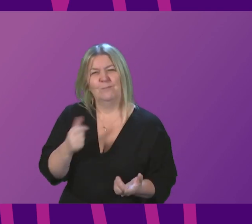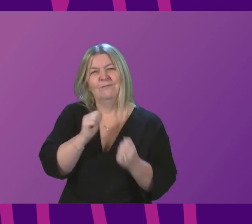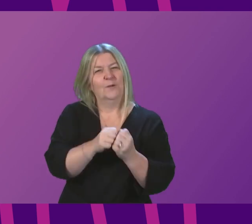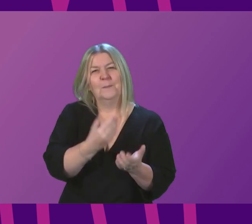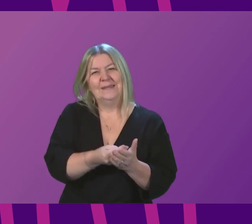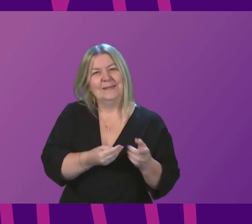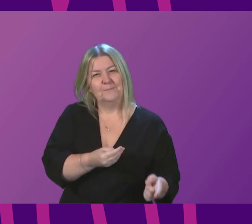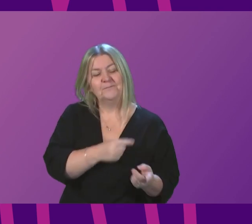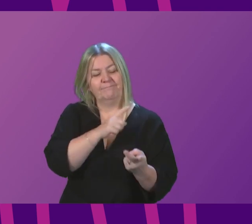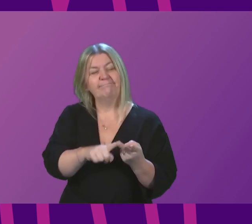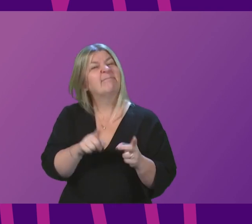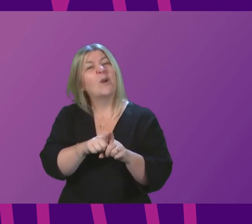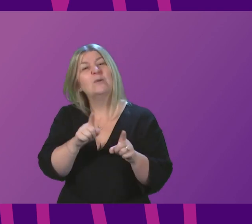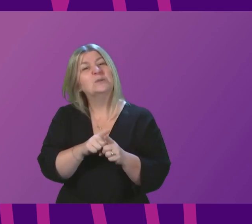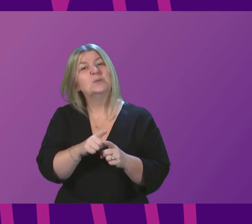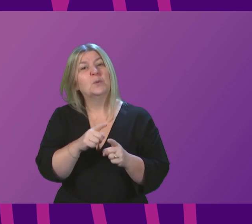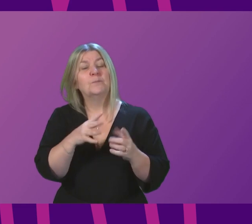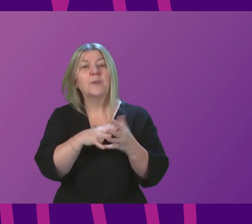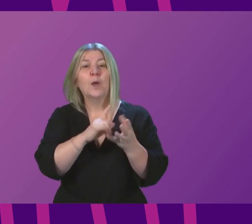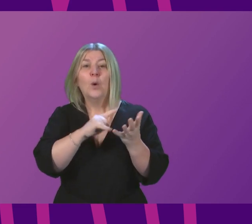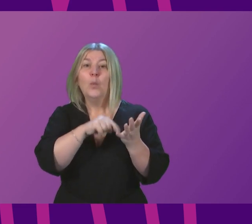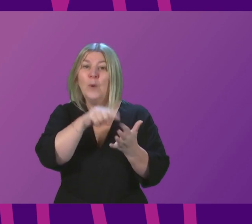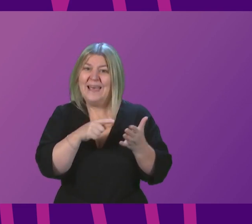of what we do with the nuclear waste that comes from nuclear power, which nobody has